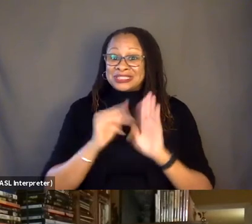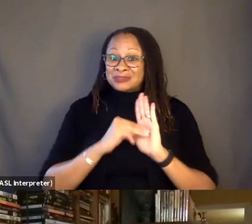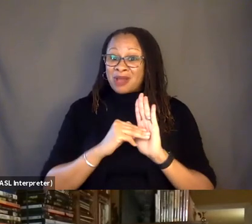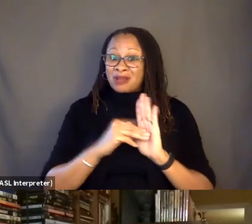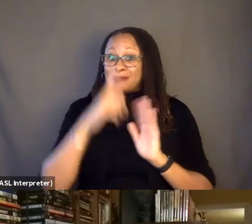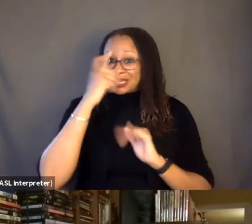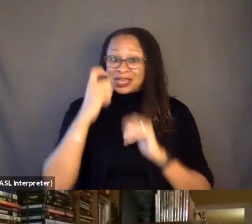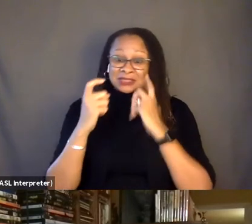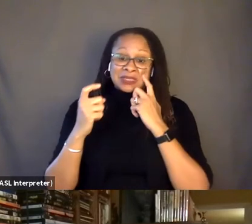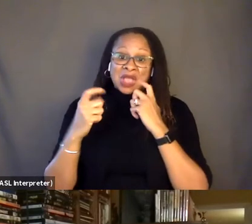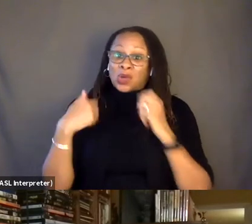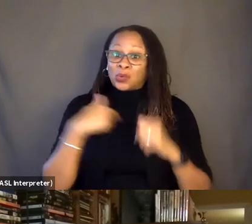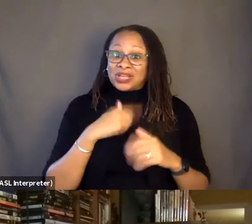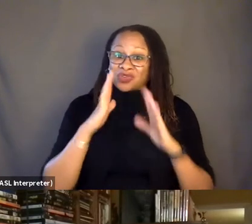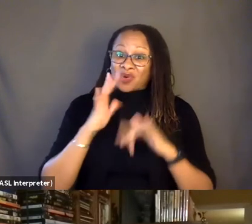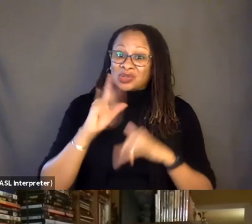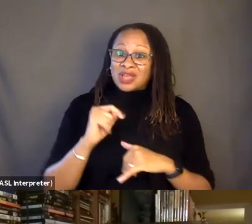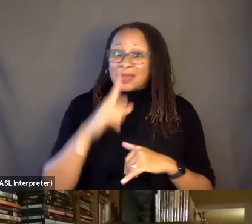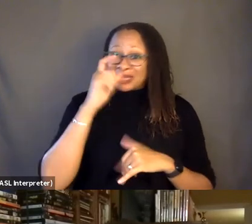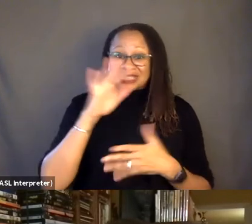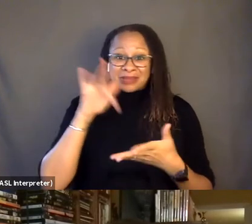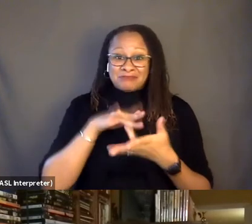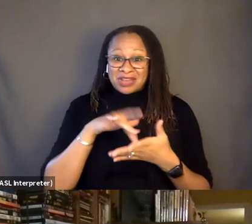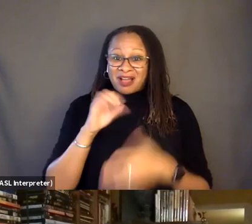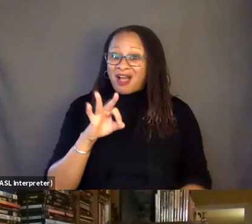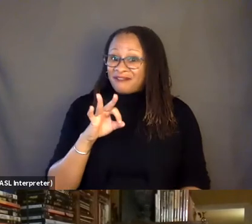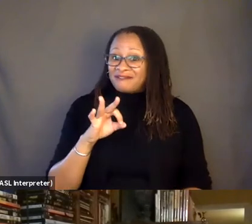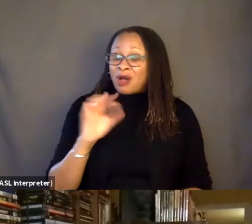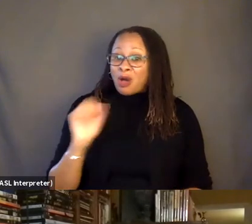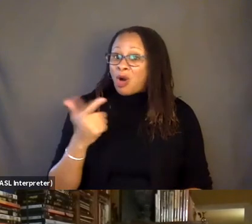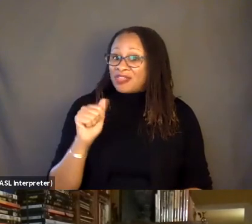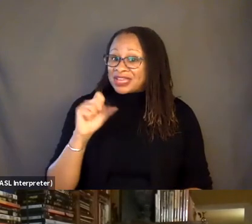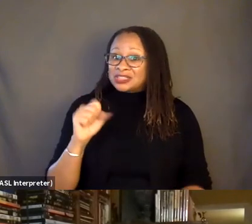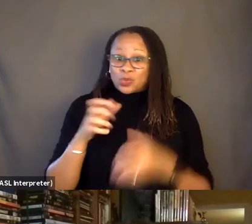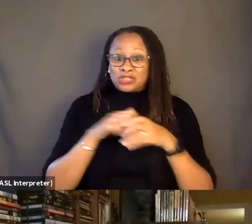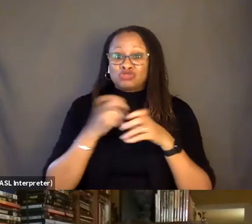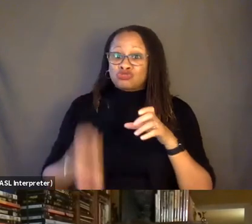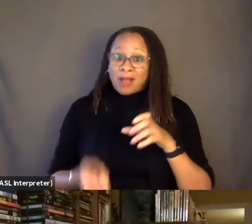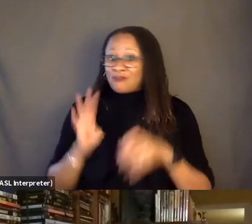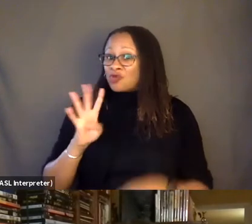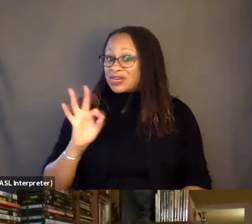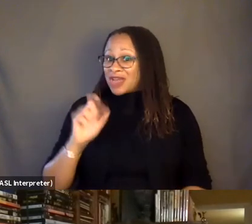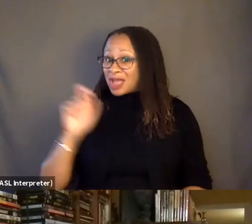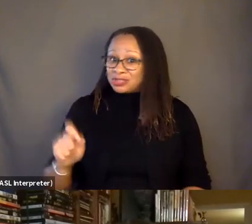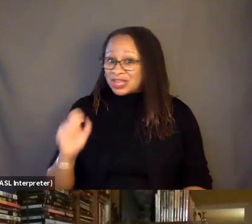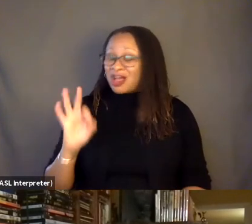of all the cases, we dropped 49% of our revenue. January 2018 was the first charge, by April,